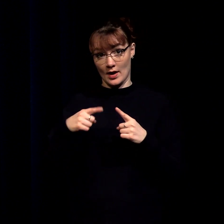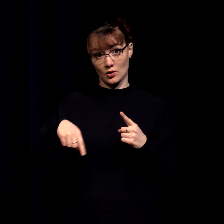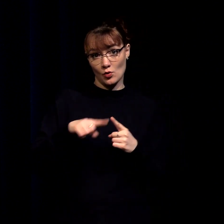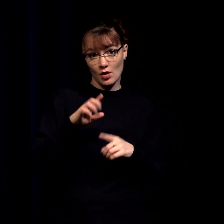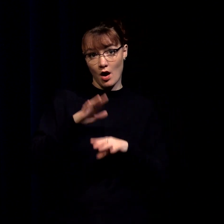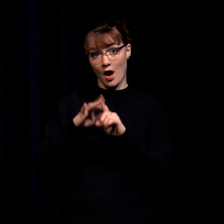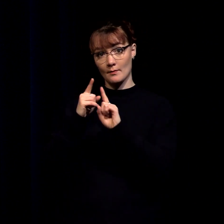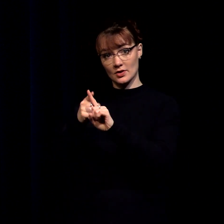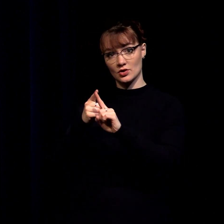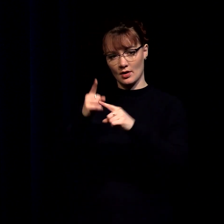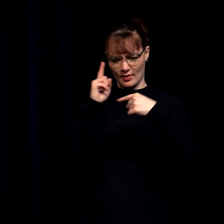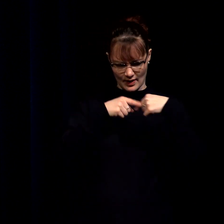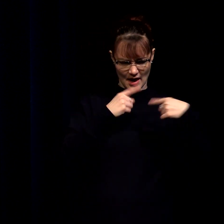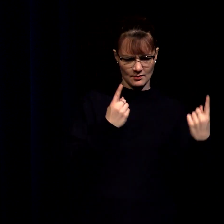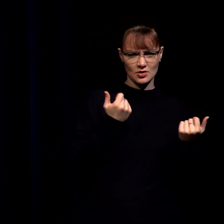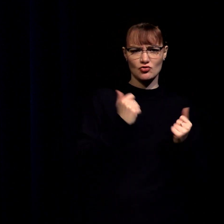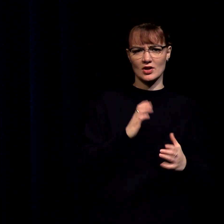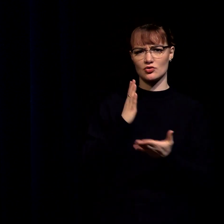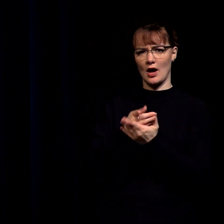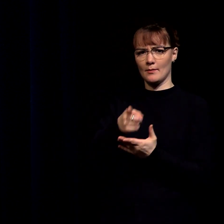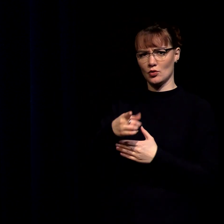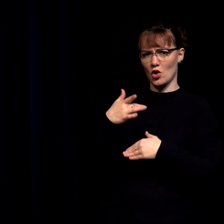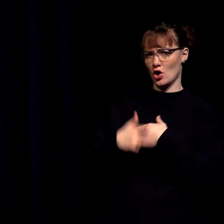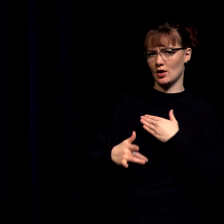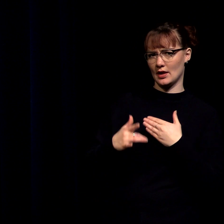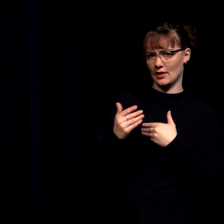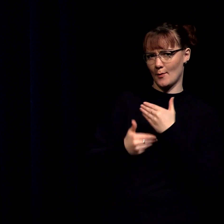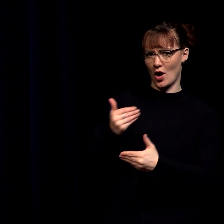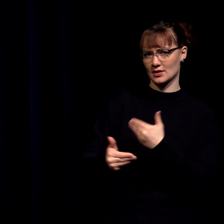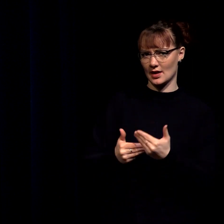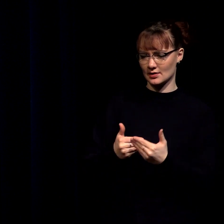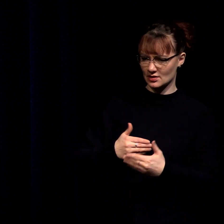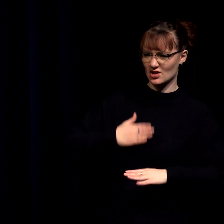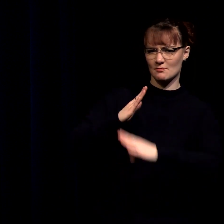wants to act early to stop you to hinder you to thwart that